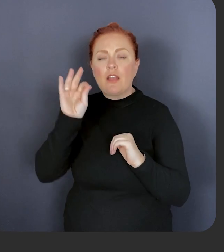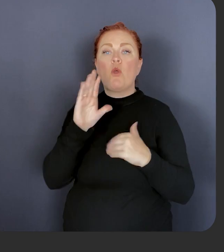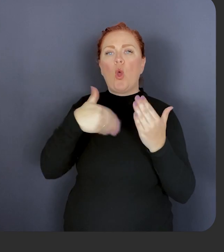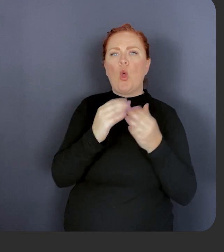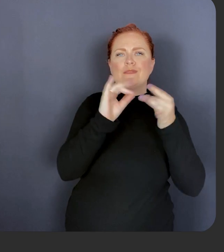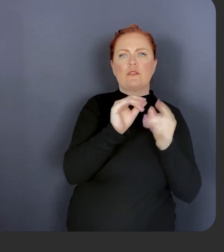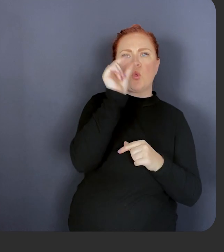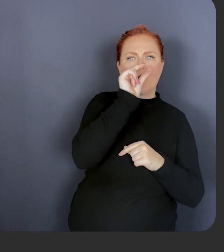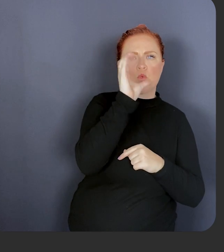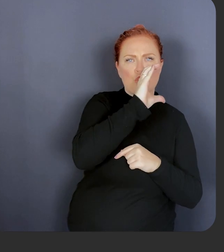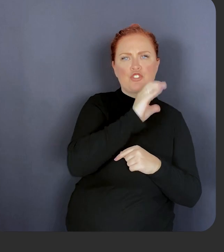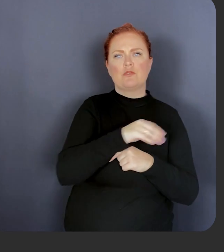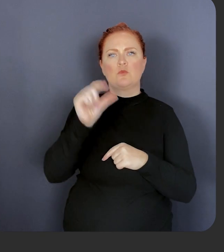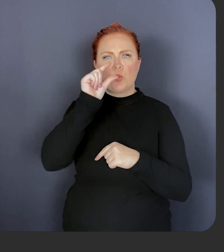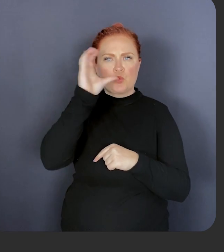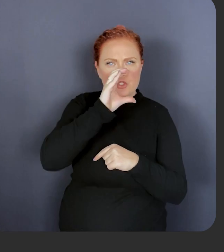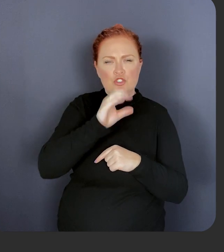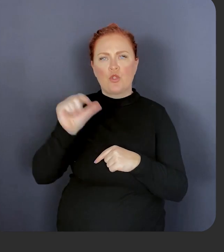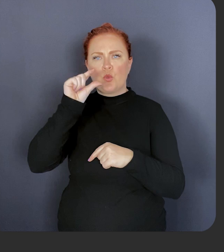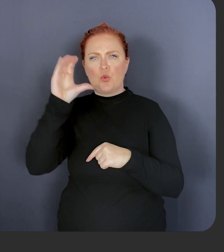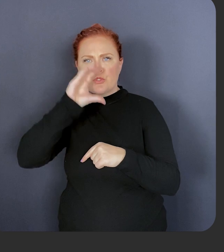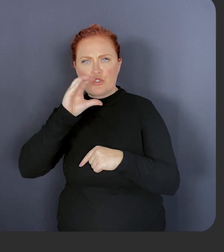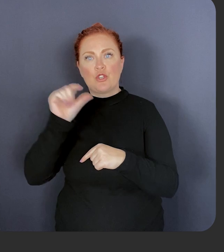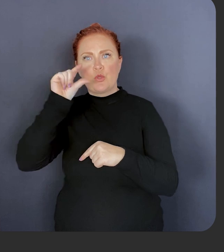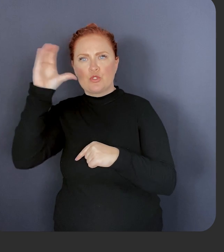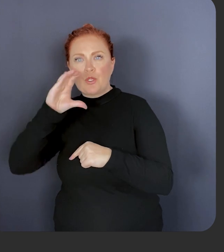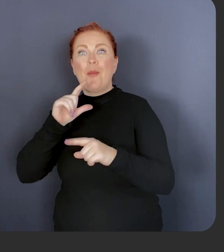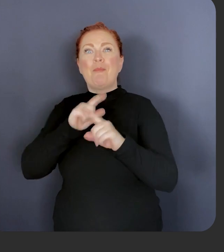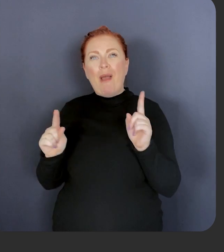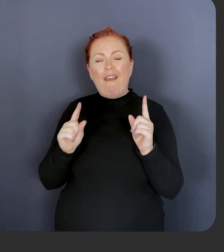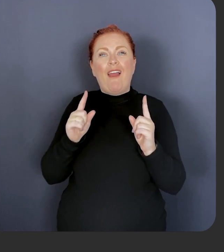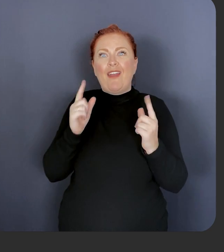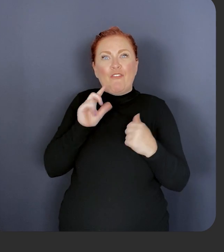said Google Search at the top. But you had 30 different searches, and you were trying to find that one tab.